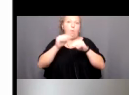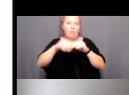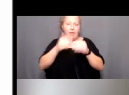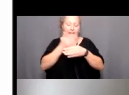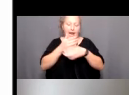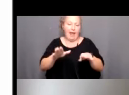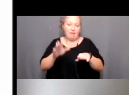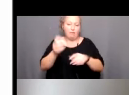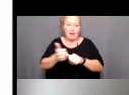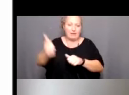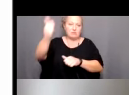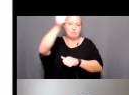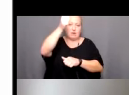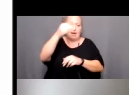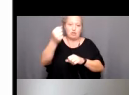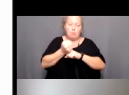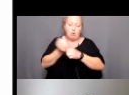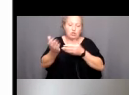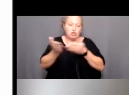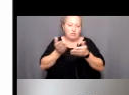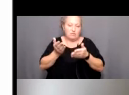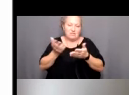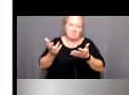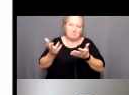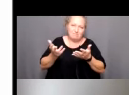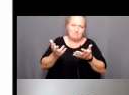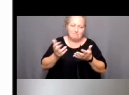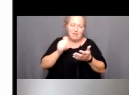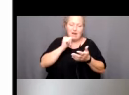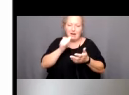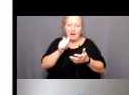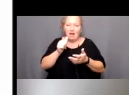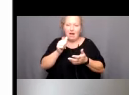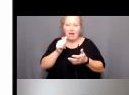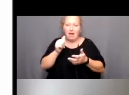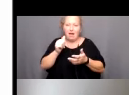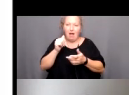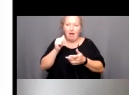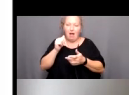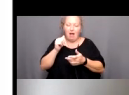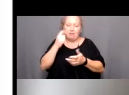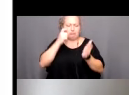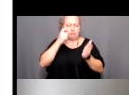support services sector, which is not necessarily a sector we think of as associated with heat